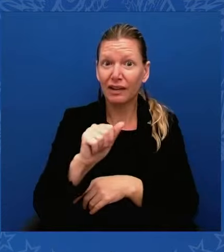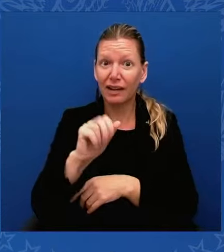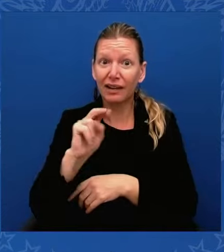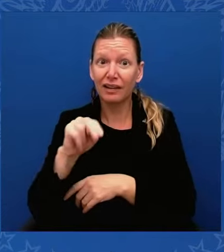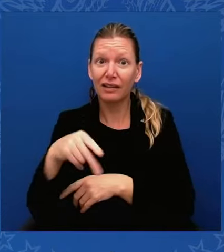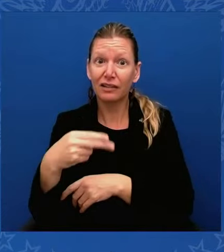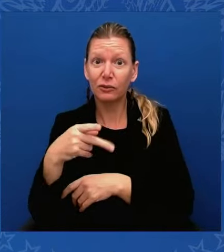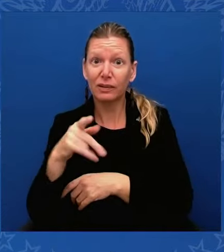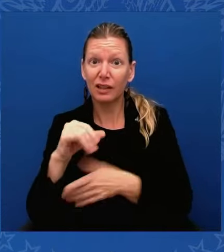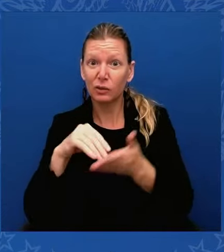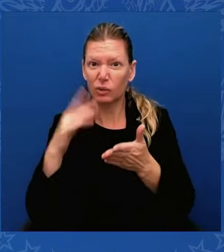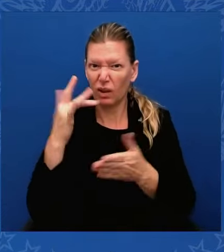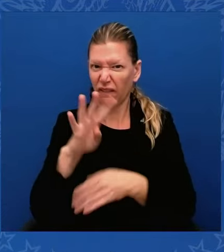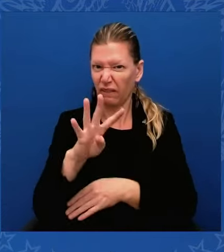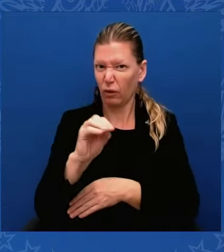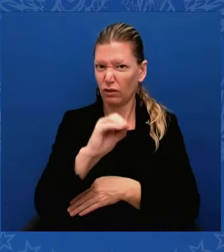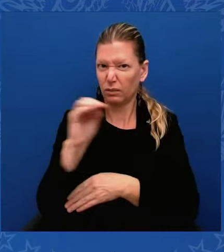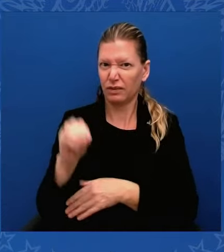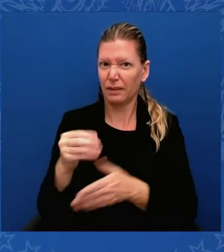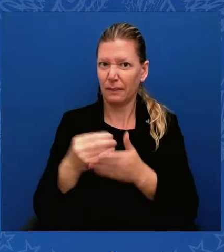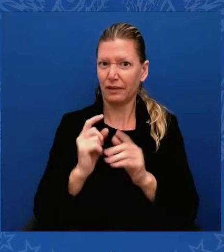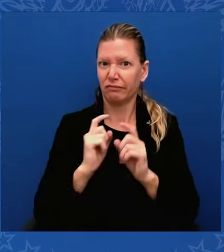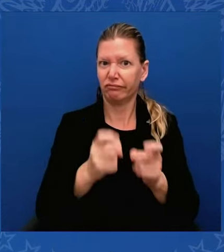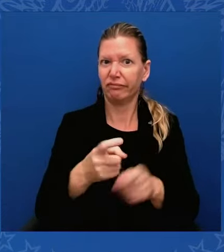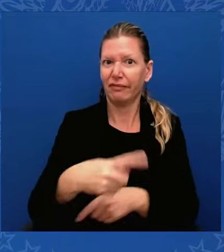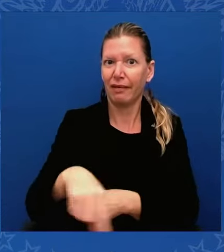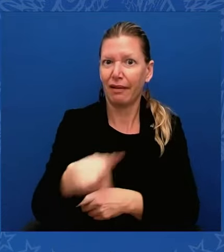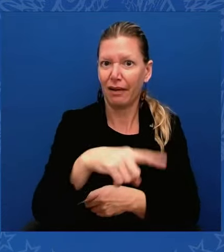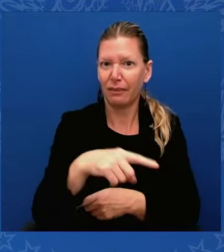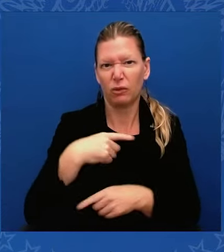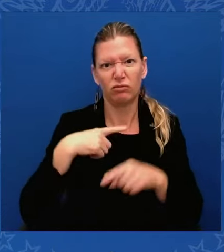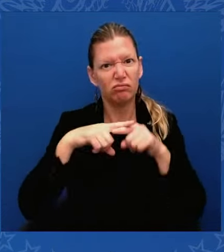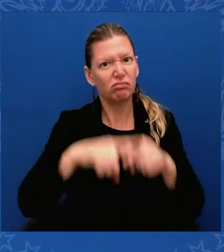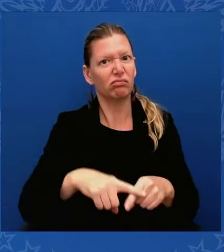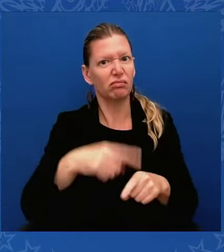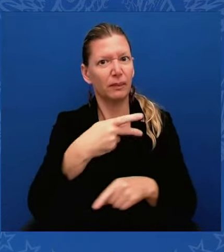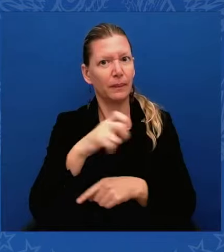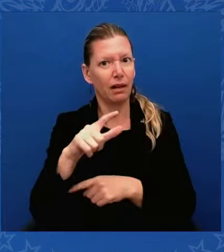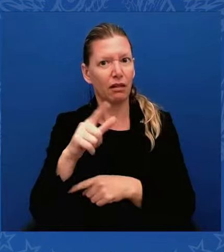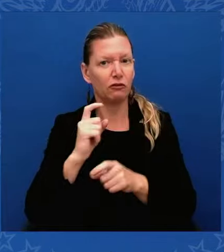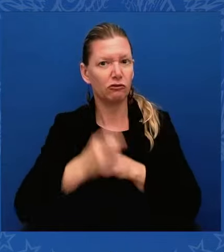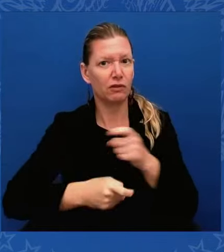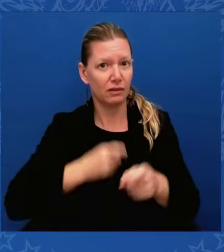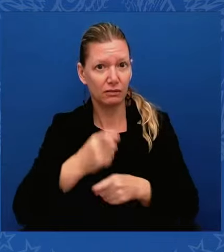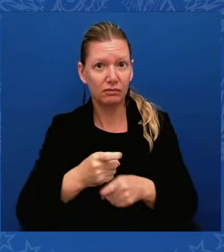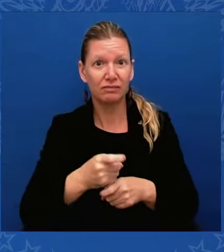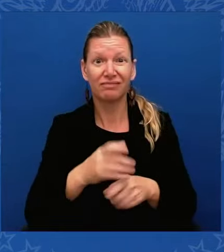$800 makes a lot of difference to a family. More people have health insurance than ever before,